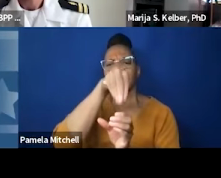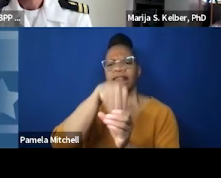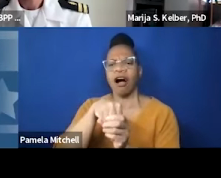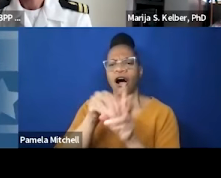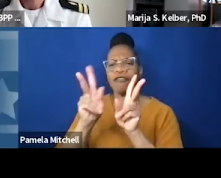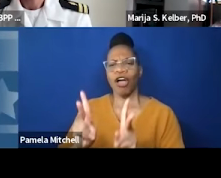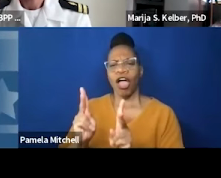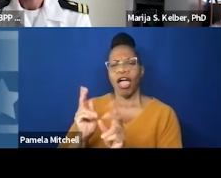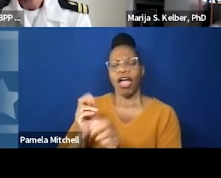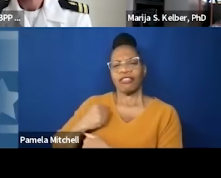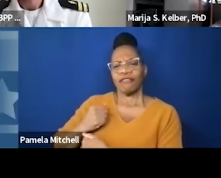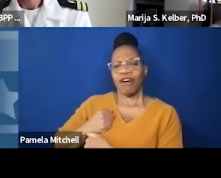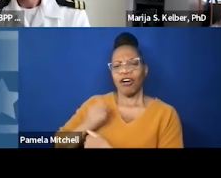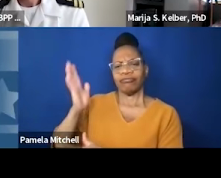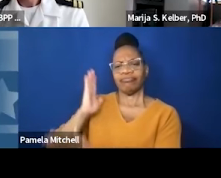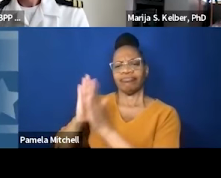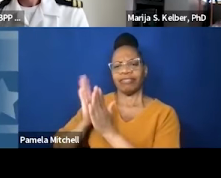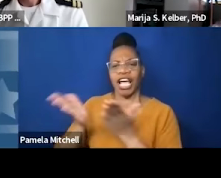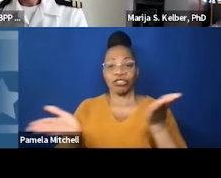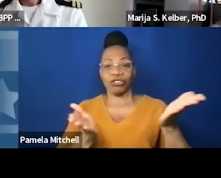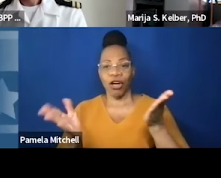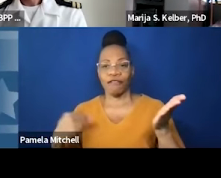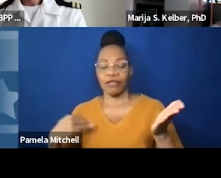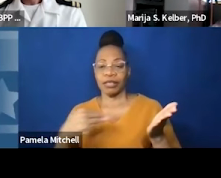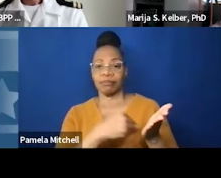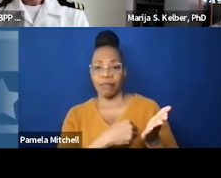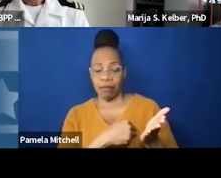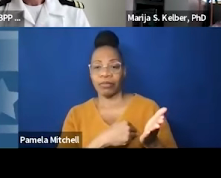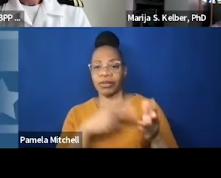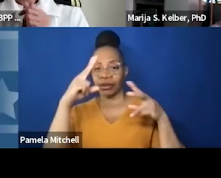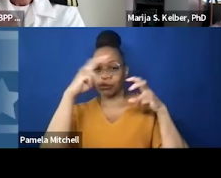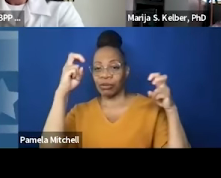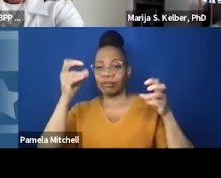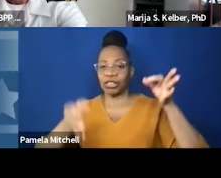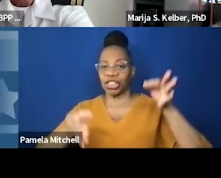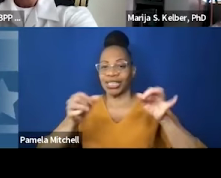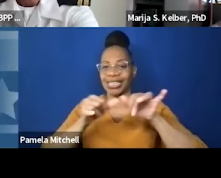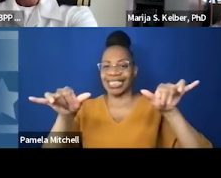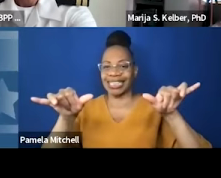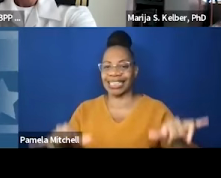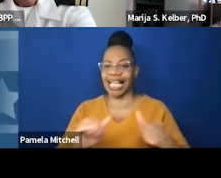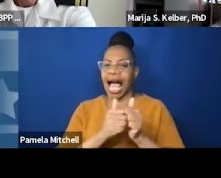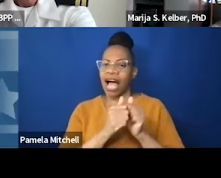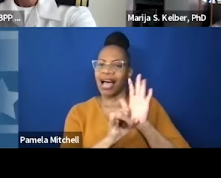service members and veterans in the criminal justice system, talking about how to identify service members and veterans,